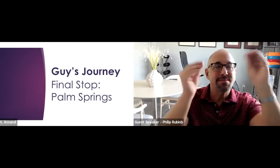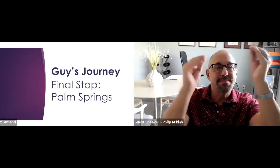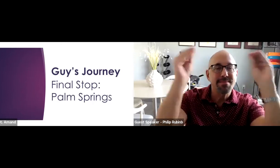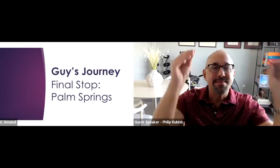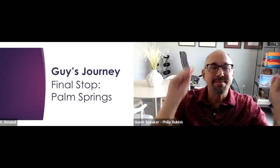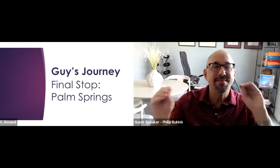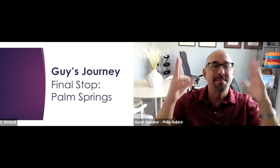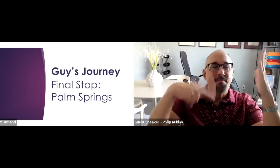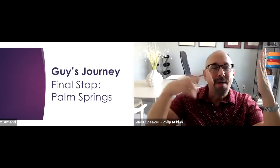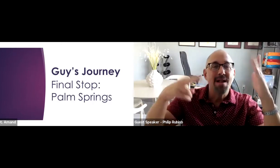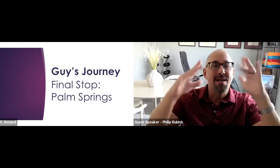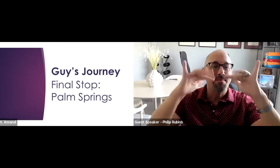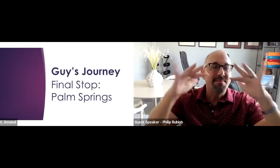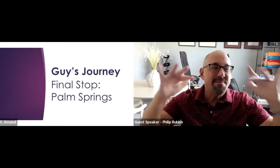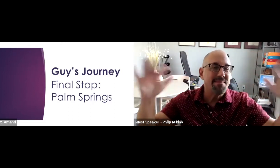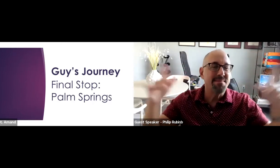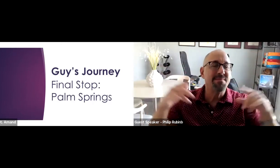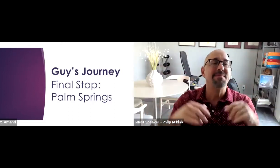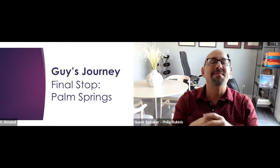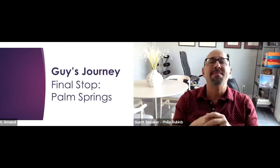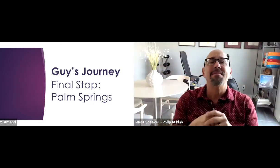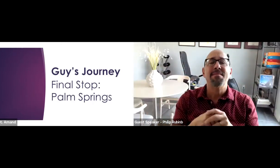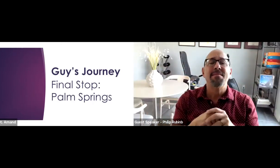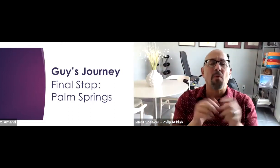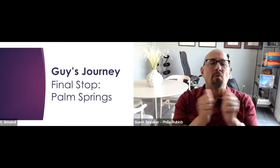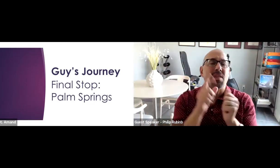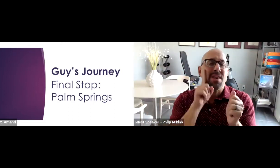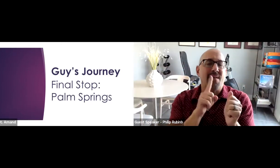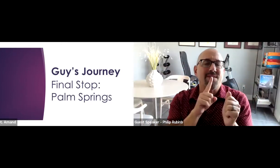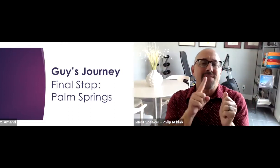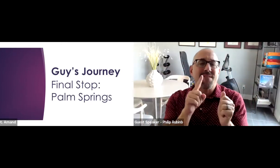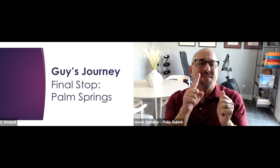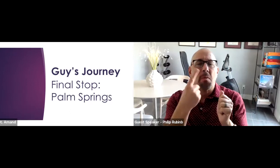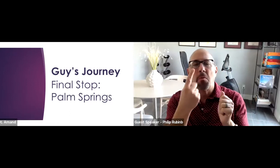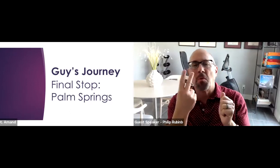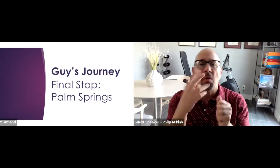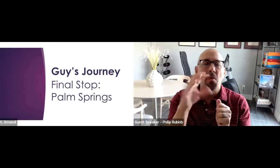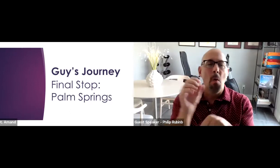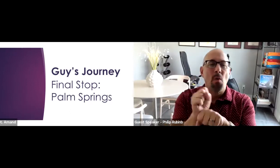He did stage and set design and built the stage sets and all that sort of thing,